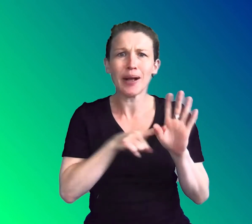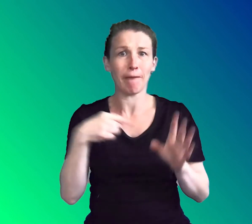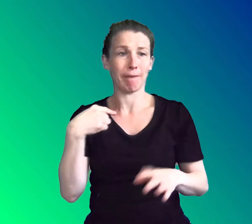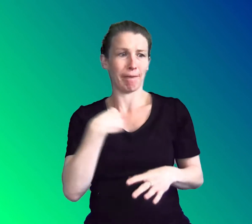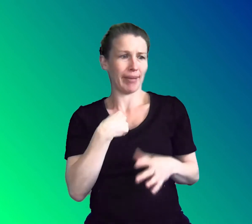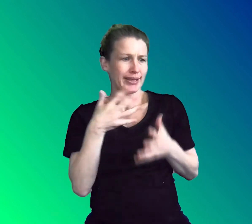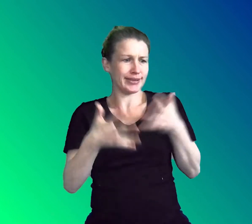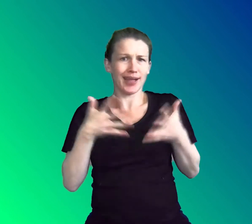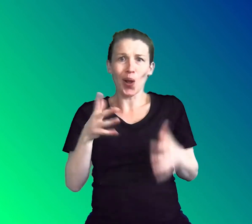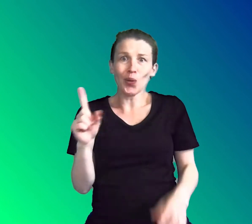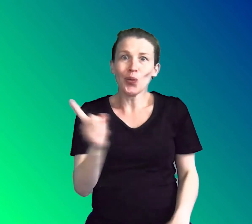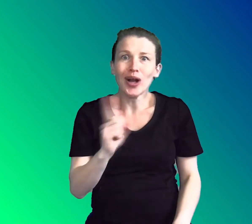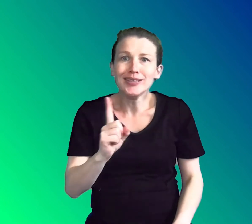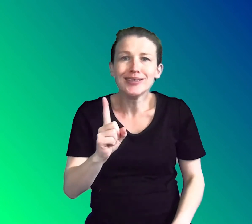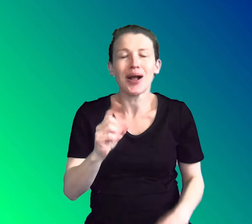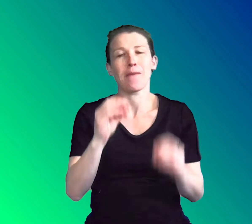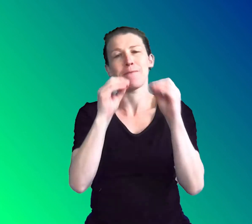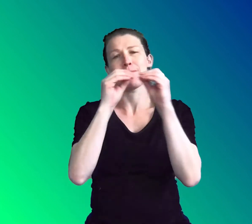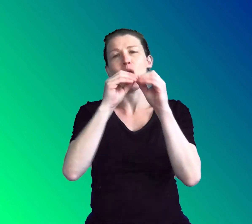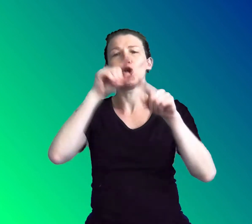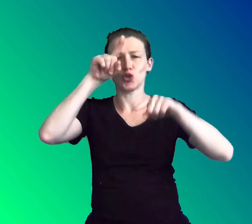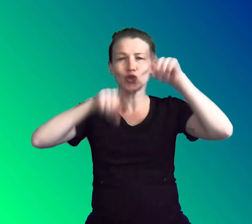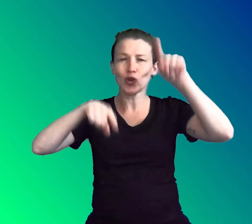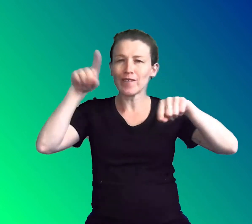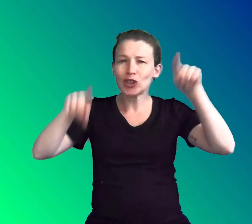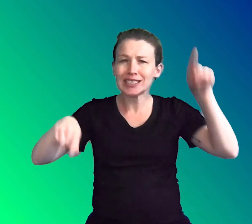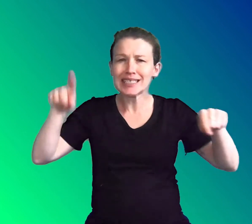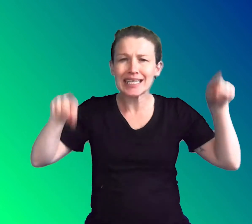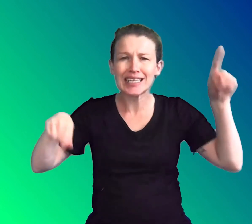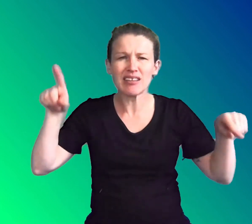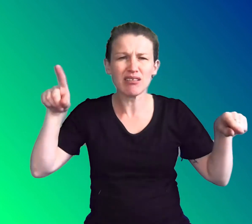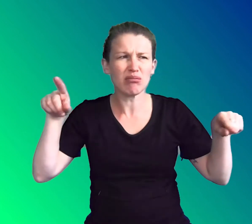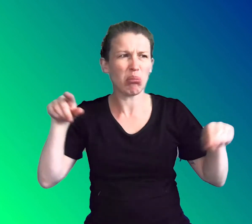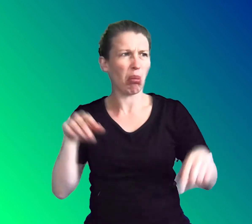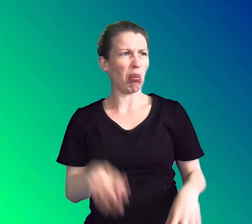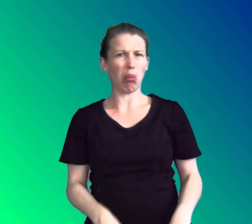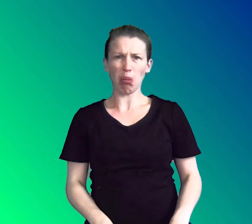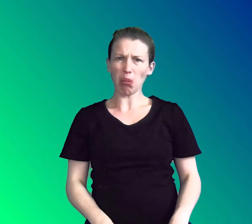I'm going to use this sign for biodiversity,